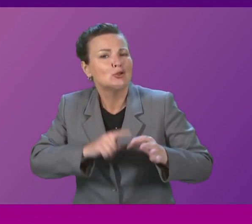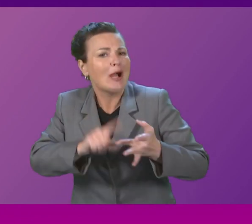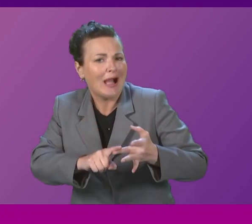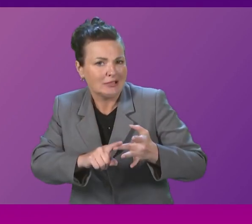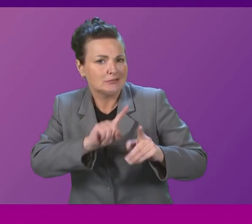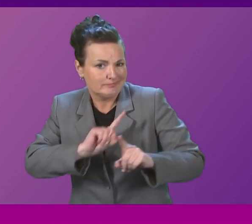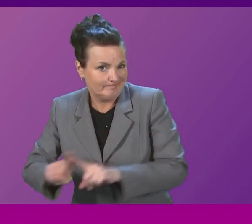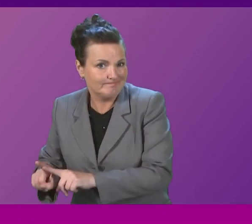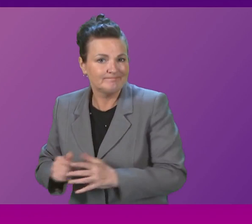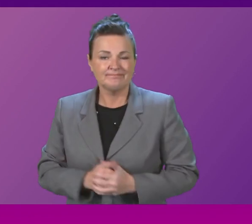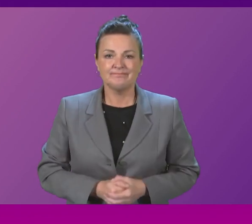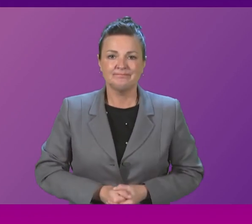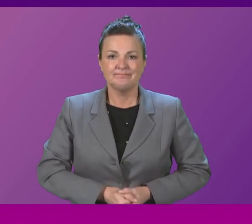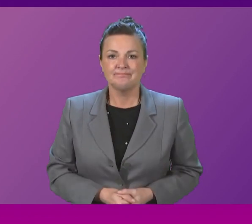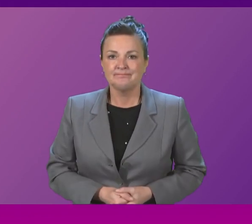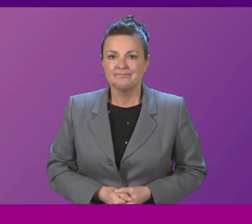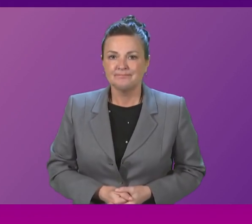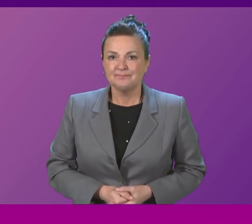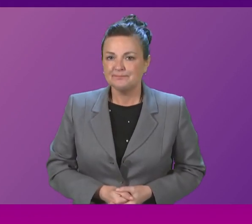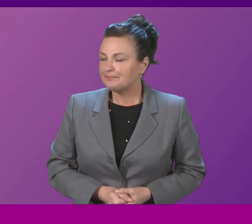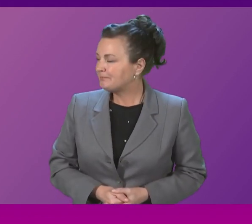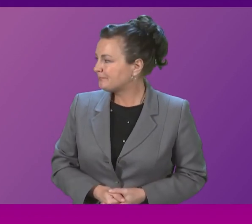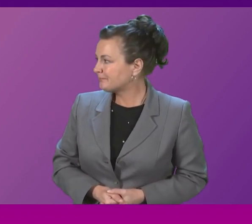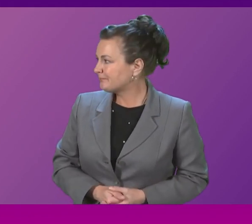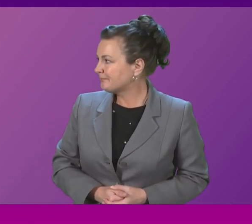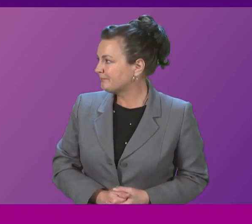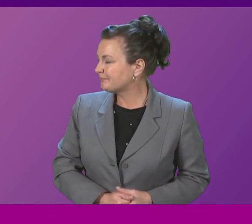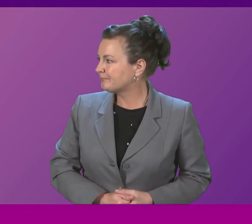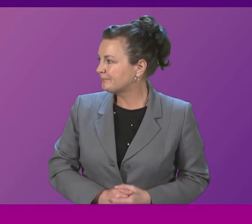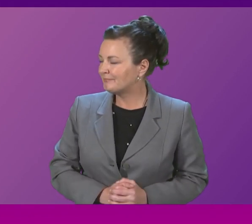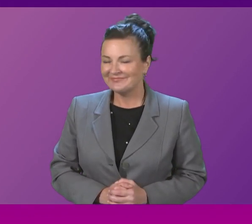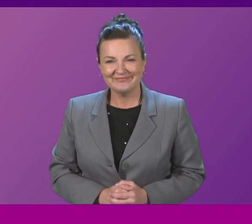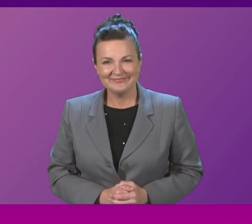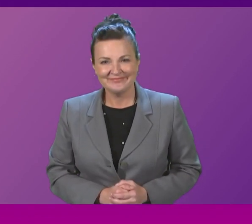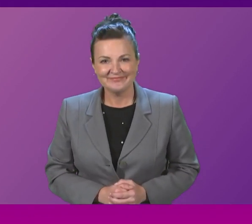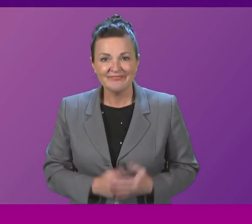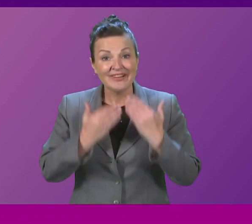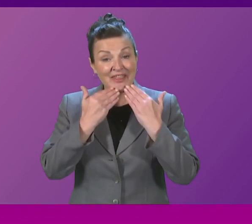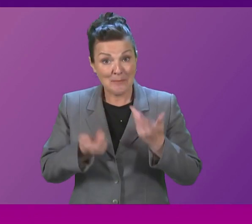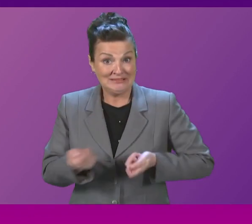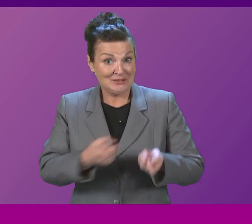in Qatar.